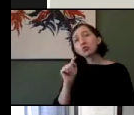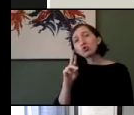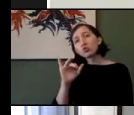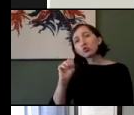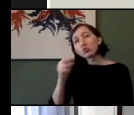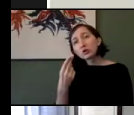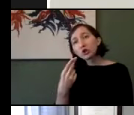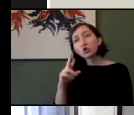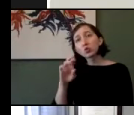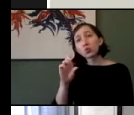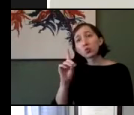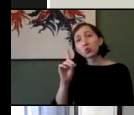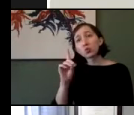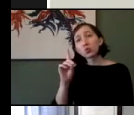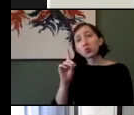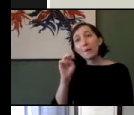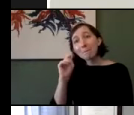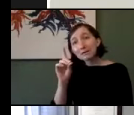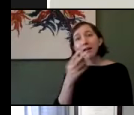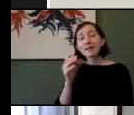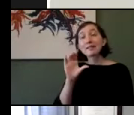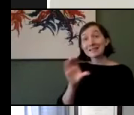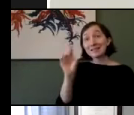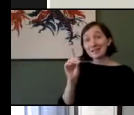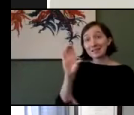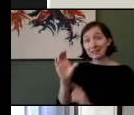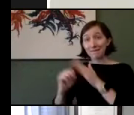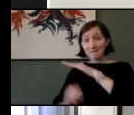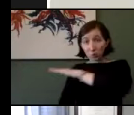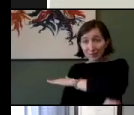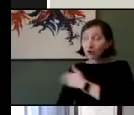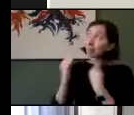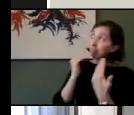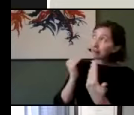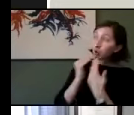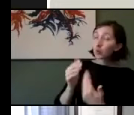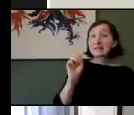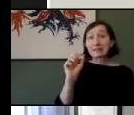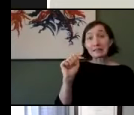the CDC Foundation, and we appreciate Sam and Tori